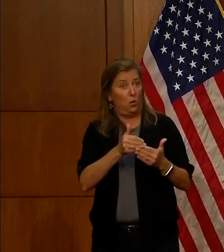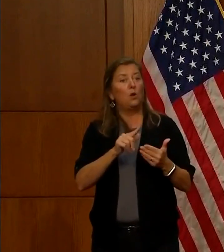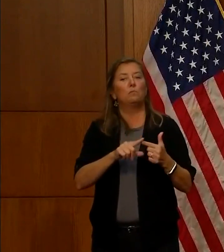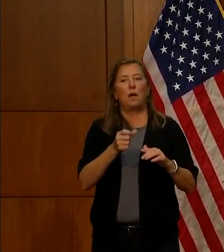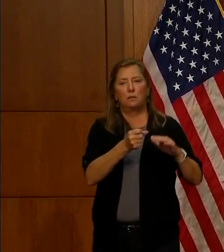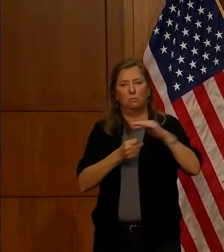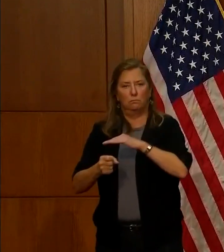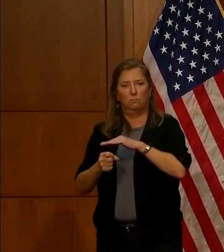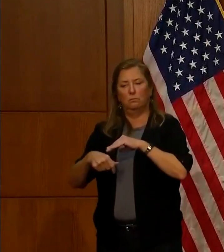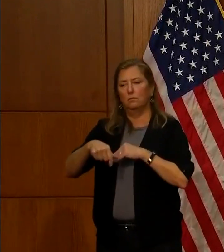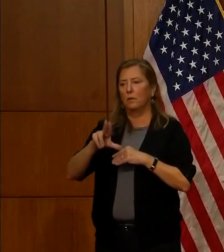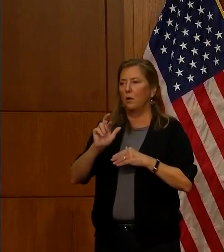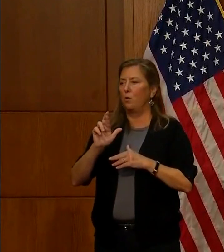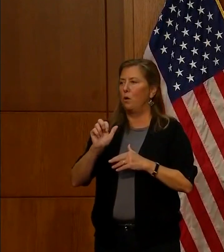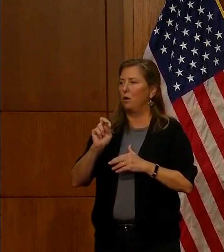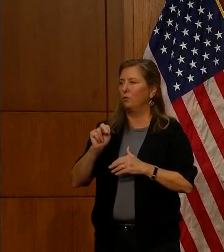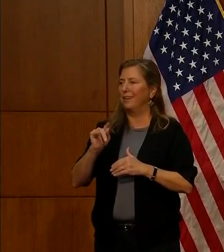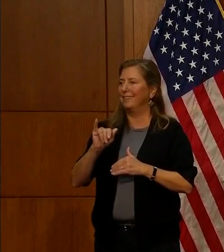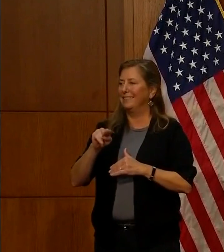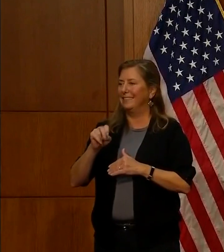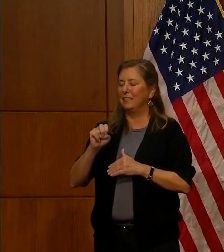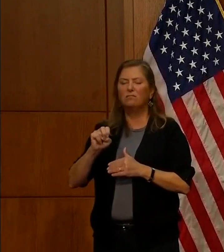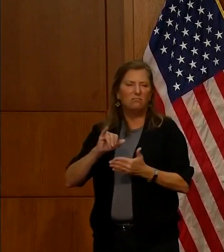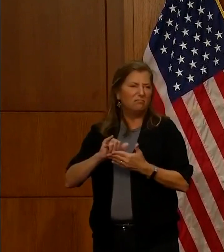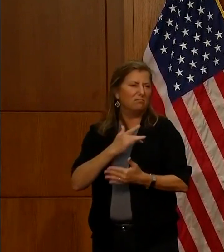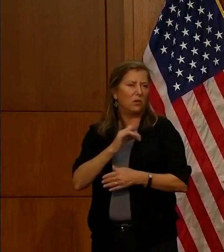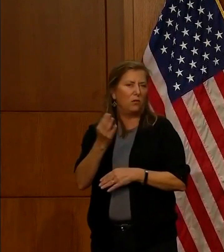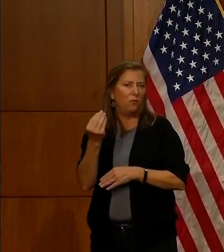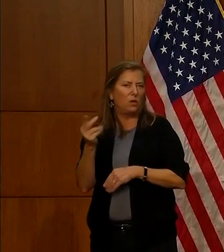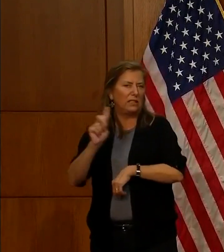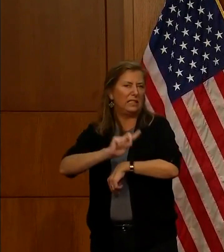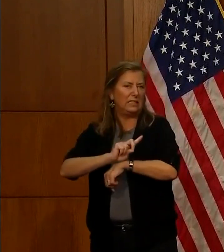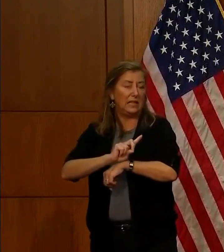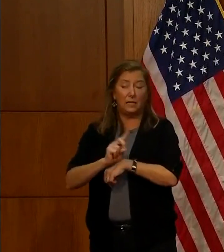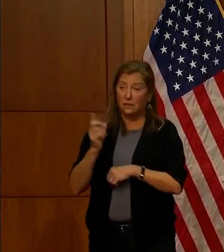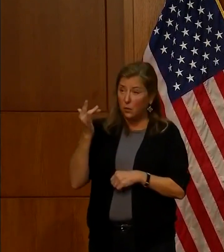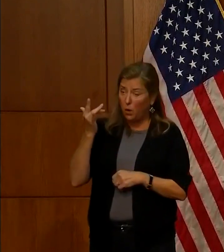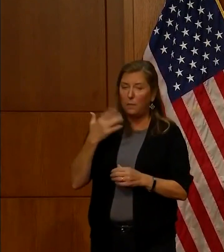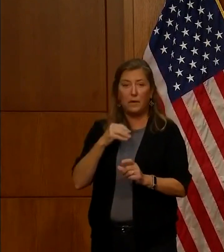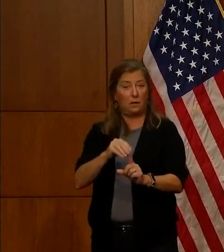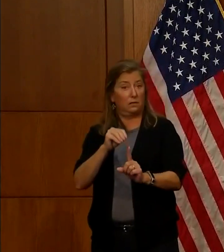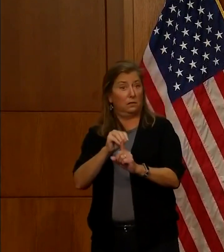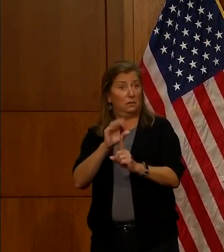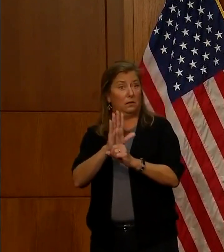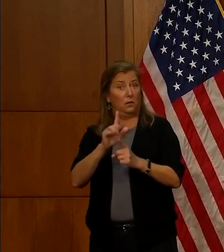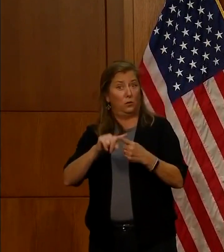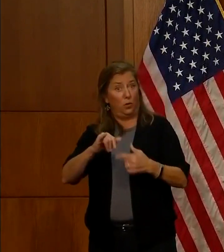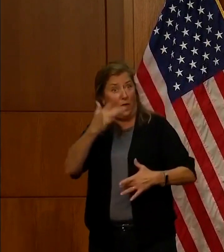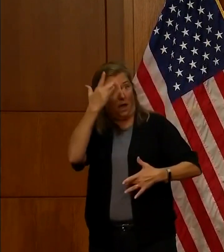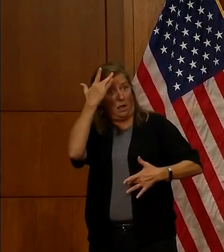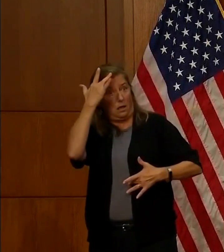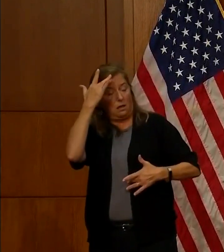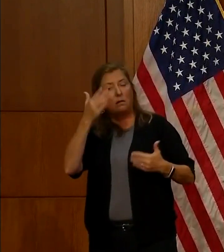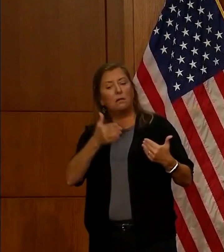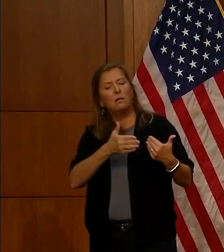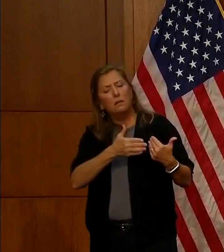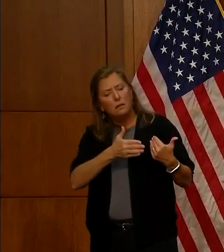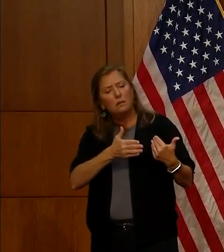GO INTO WHAT'S CALLED A QUARANTINE PERIOD. I THE QUARANTINE PERIOD IS SET AT